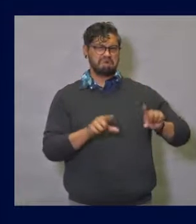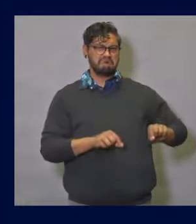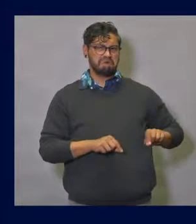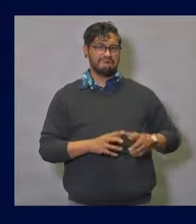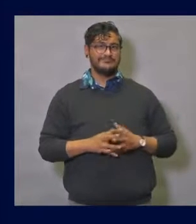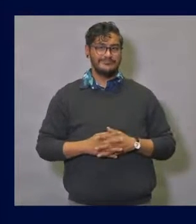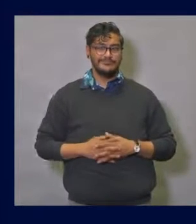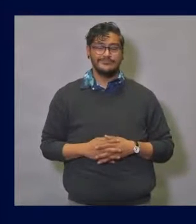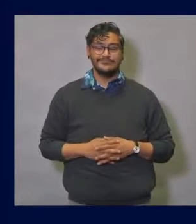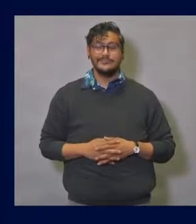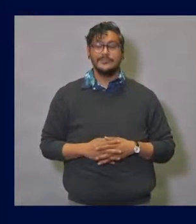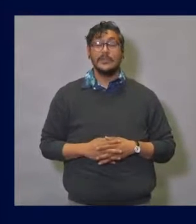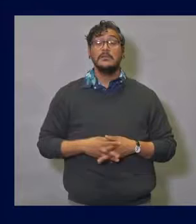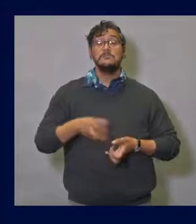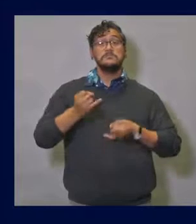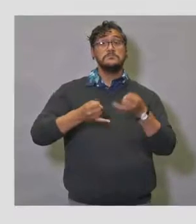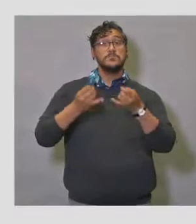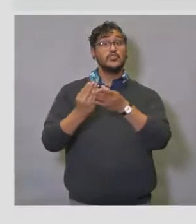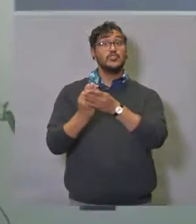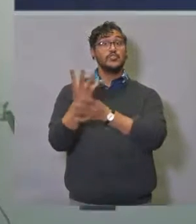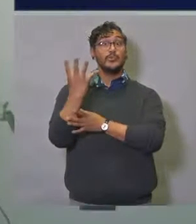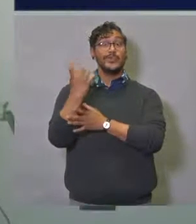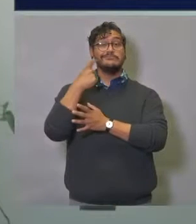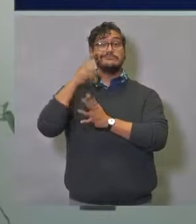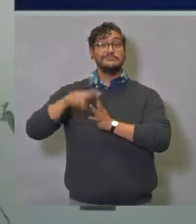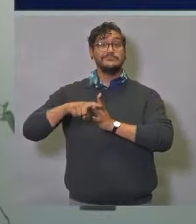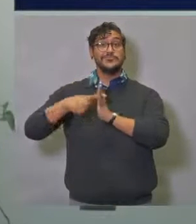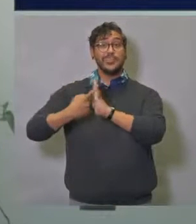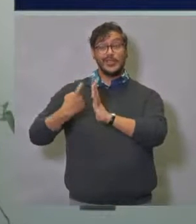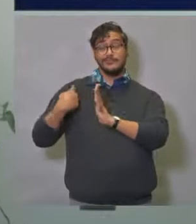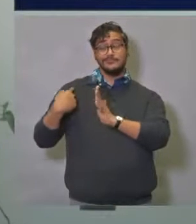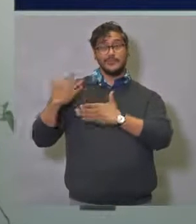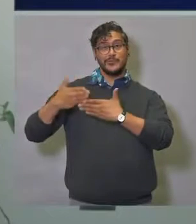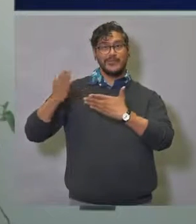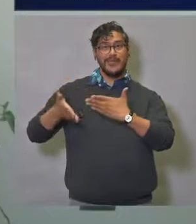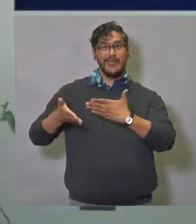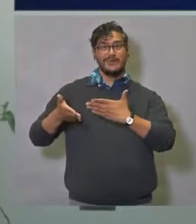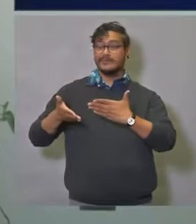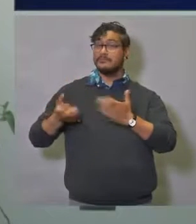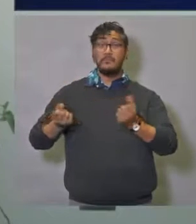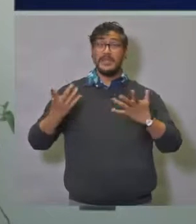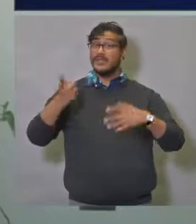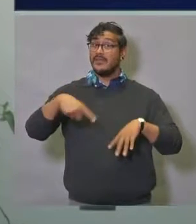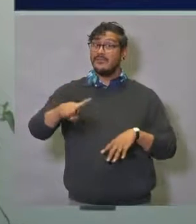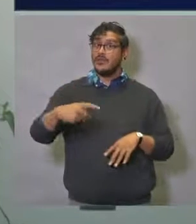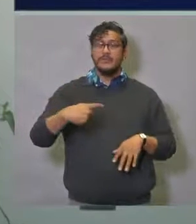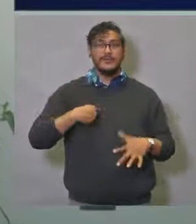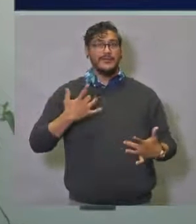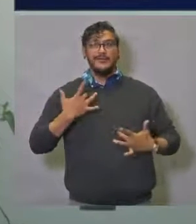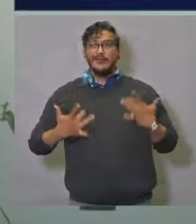YOU CAN TAKE AWAY THE SLIDES.